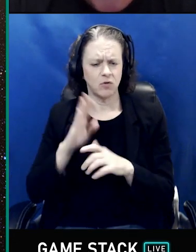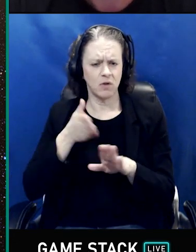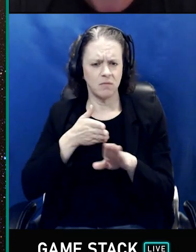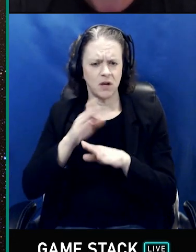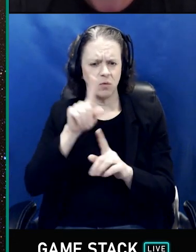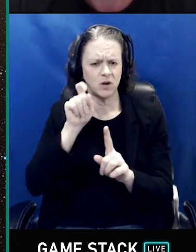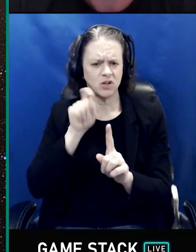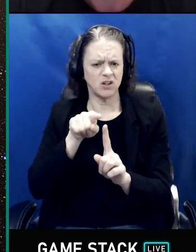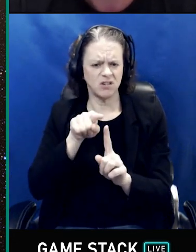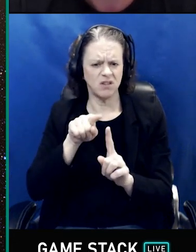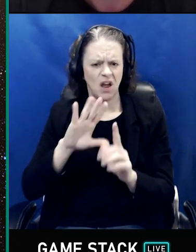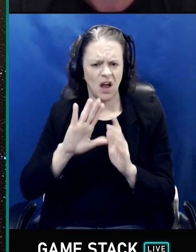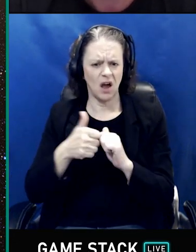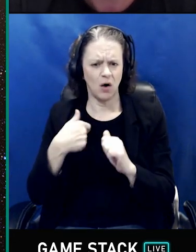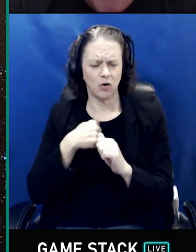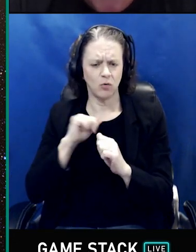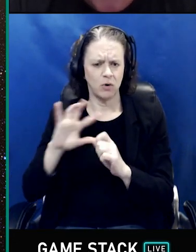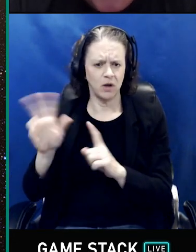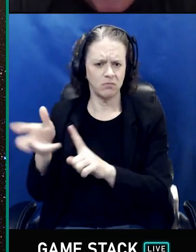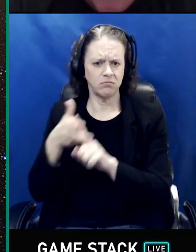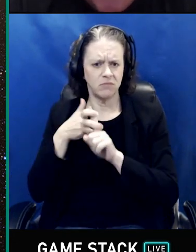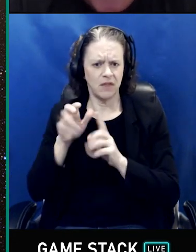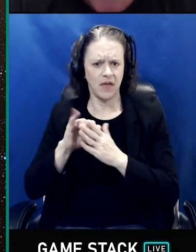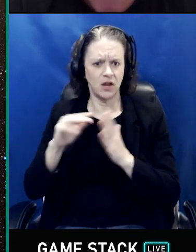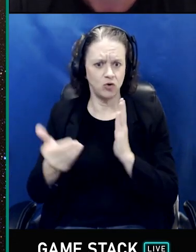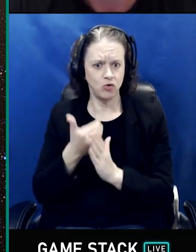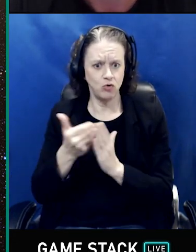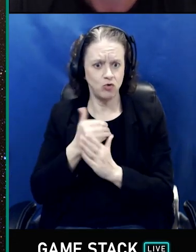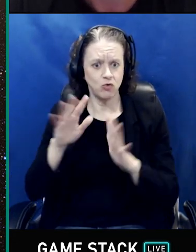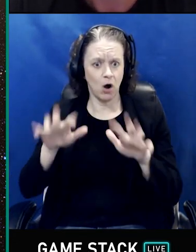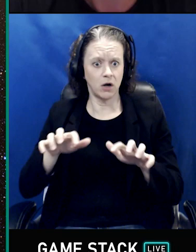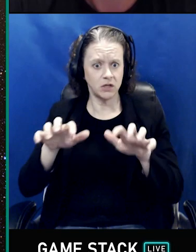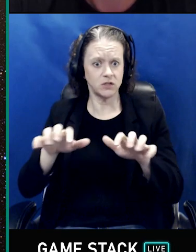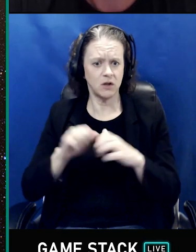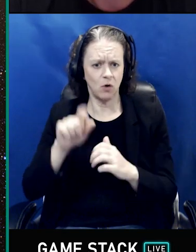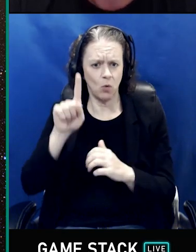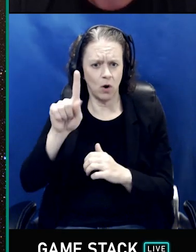to do to capture that new audience of 1.8 billion users?